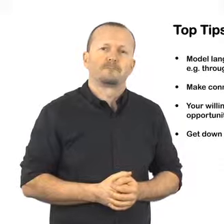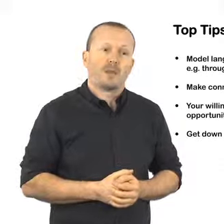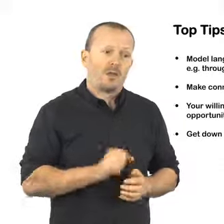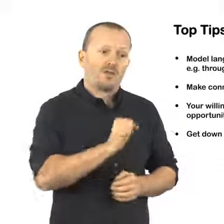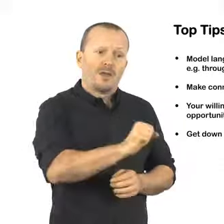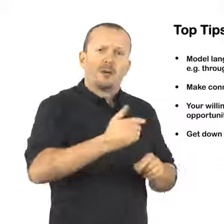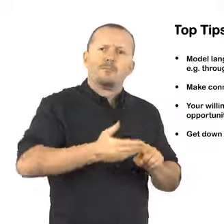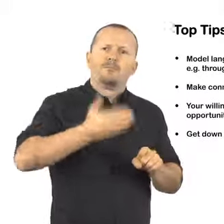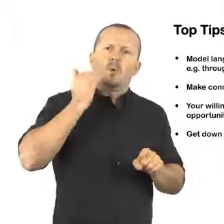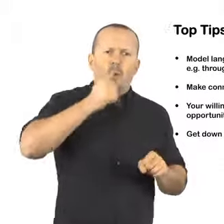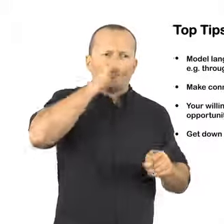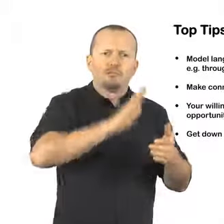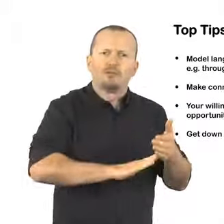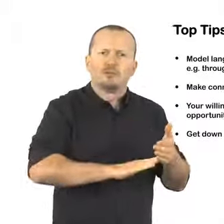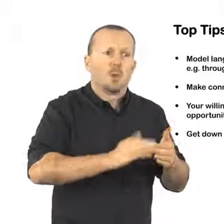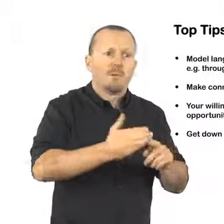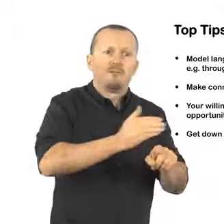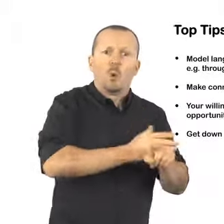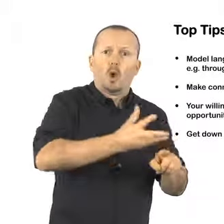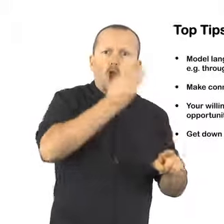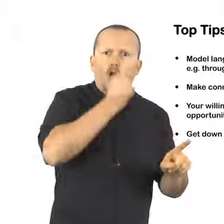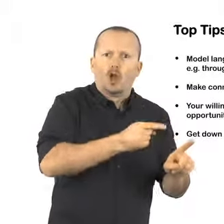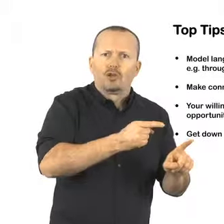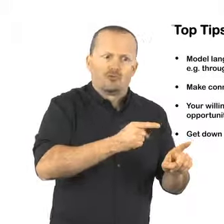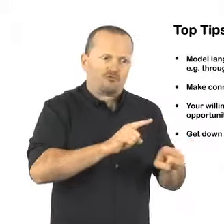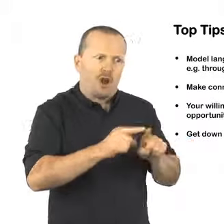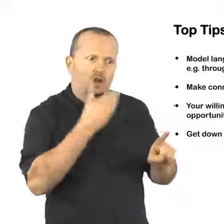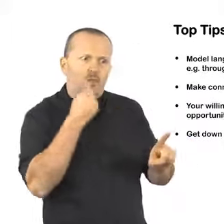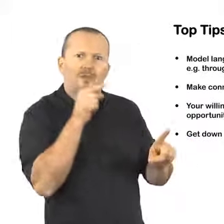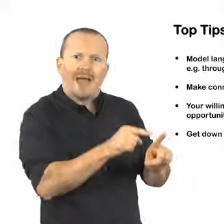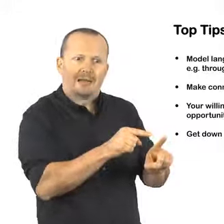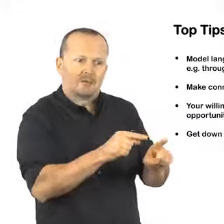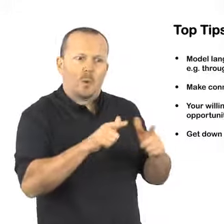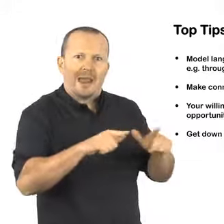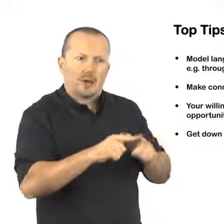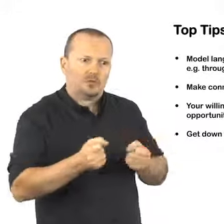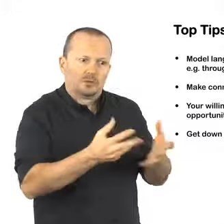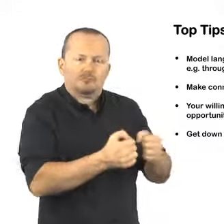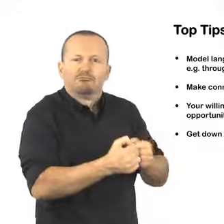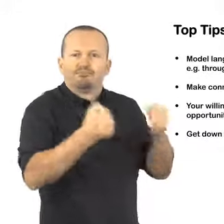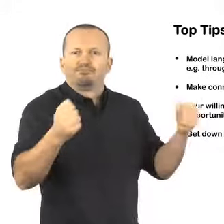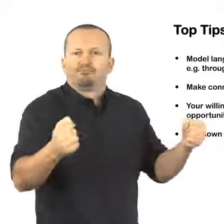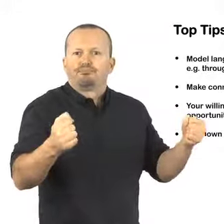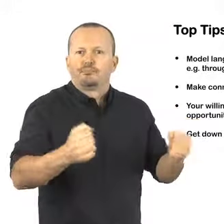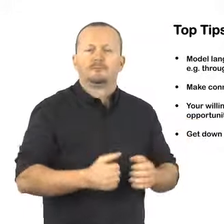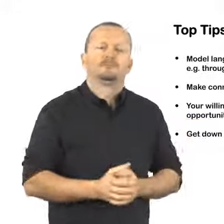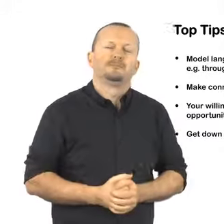Make connections to their prior experiences and learning.